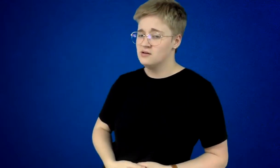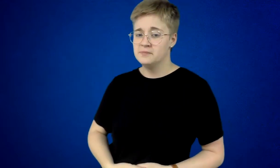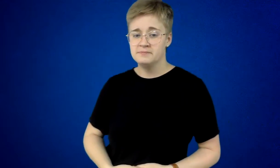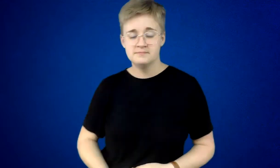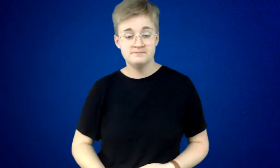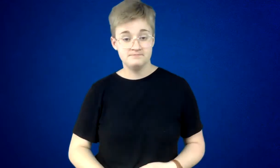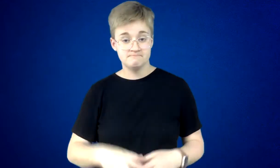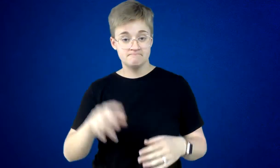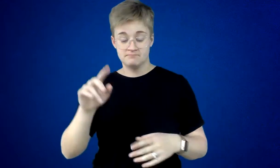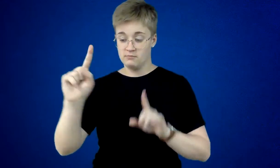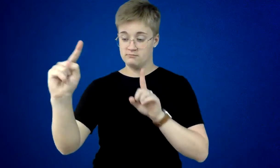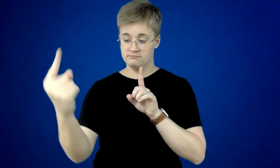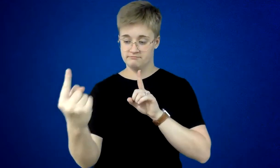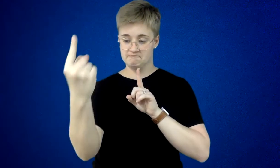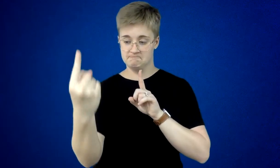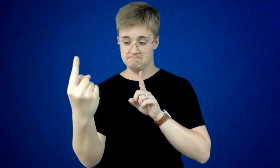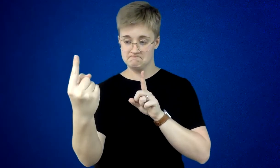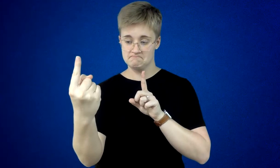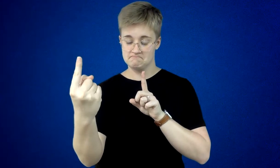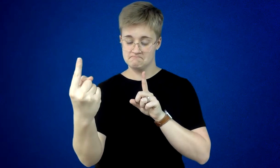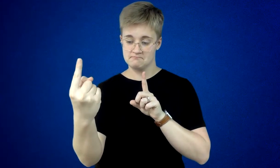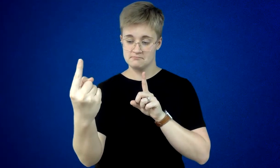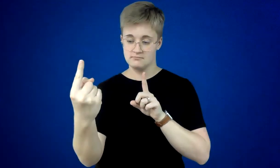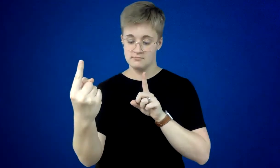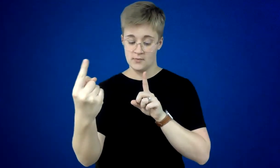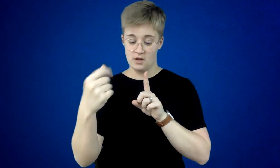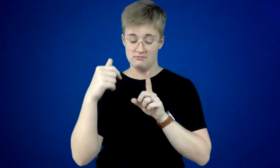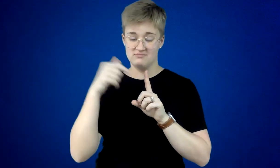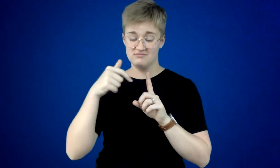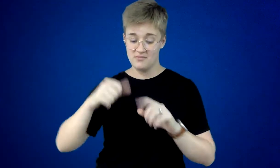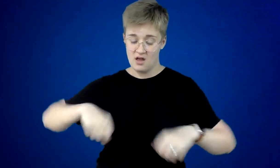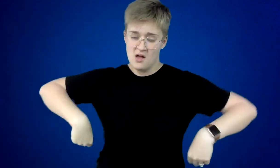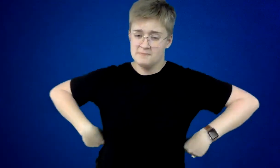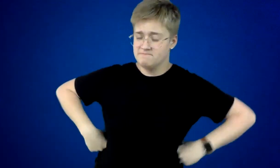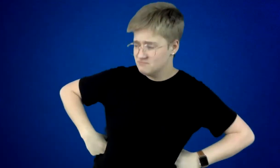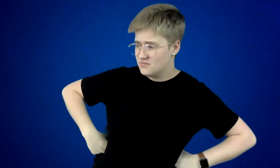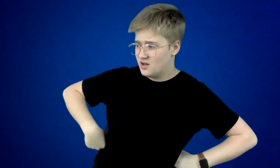He turned around and looked at her. Her hands were on her hips. Her black eyes were narrowed.